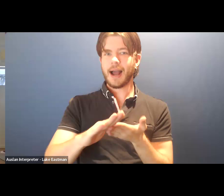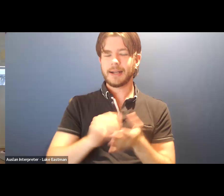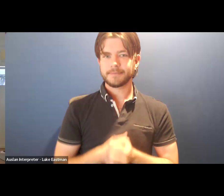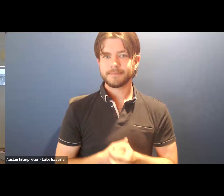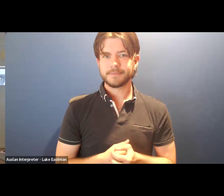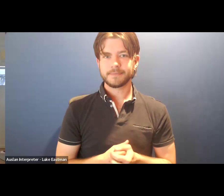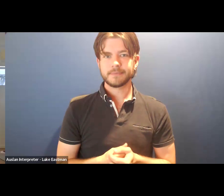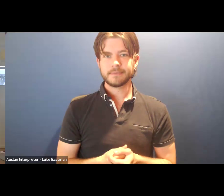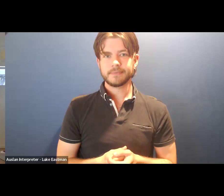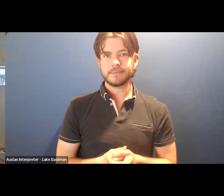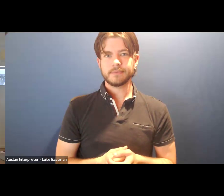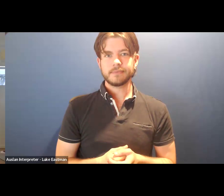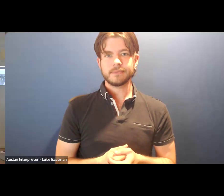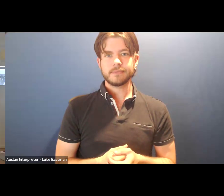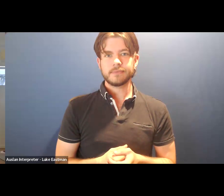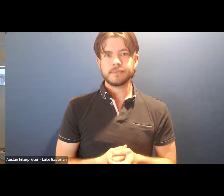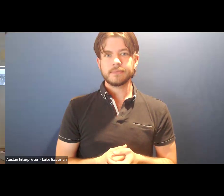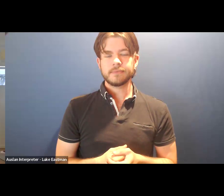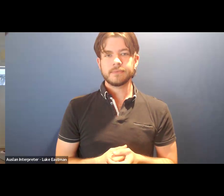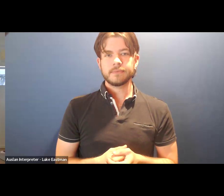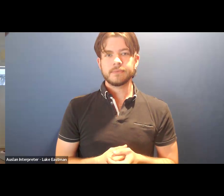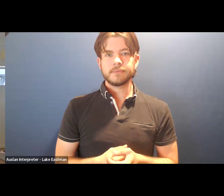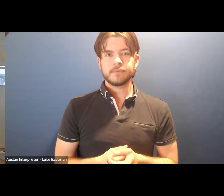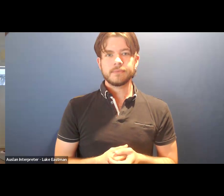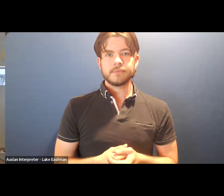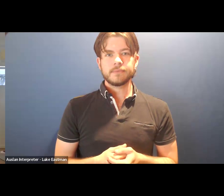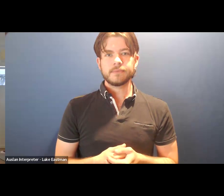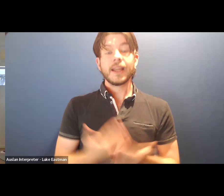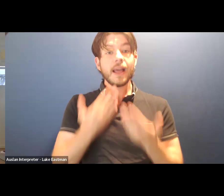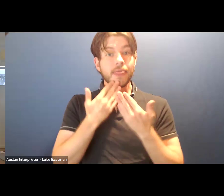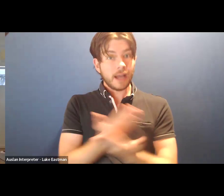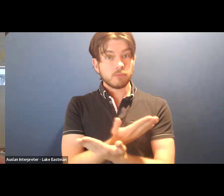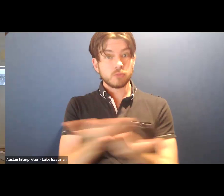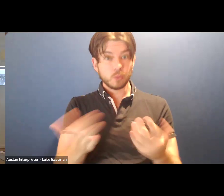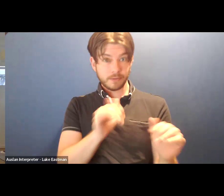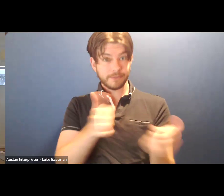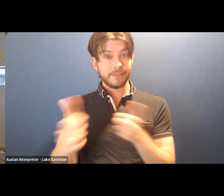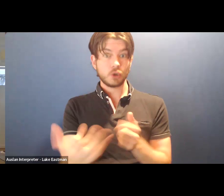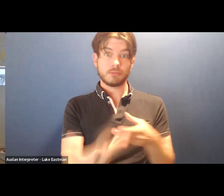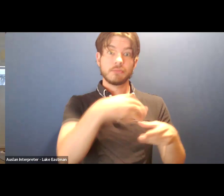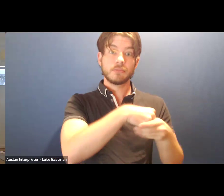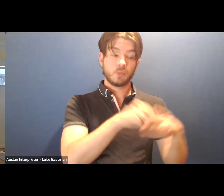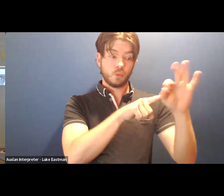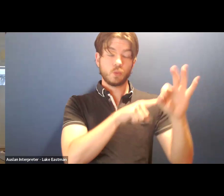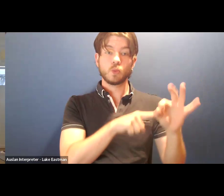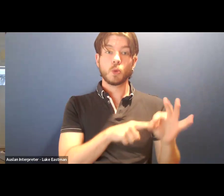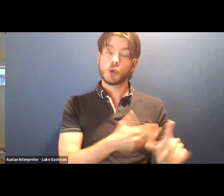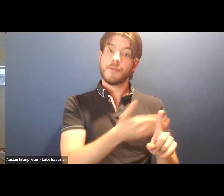well. Thanks to all of you who have already submitted questions in advance and we'll get to those towards the end